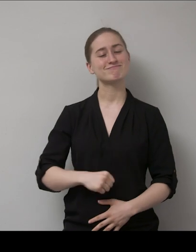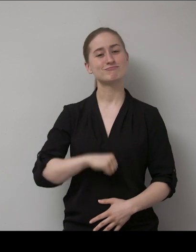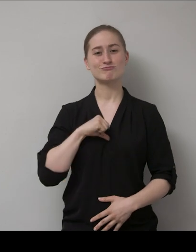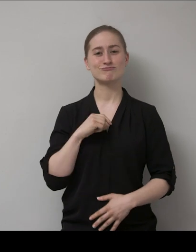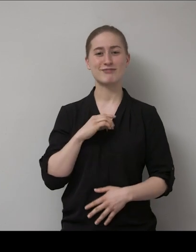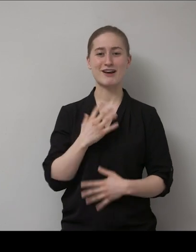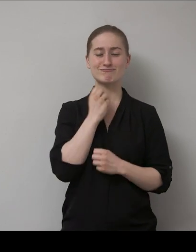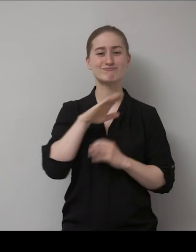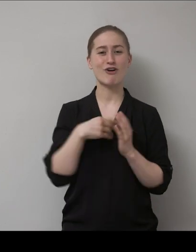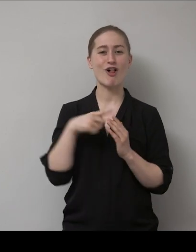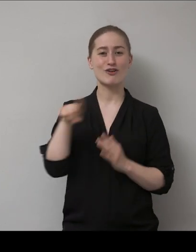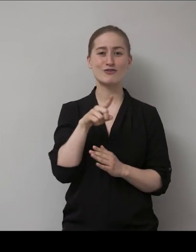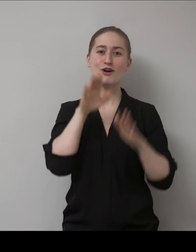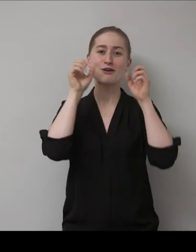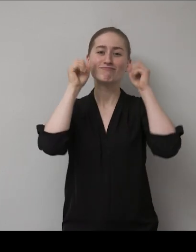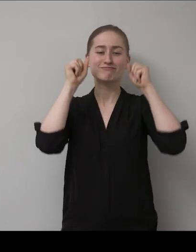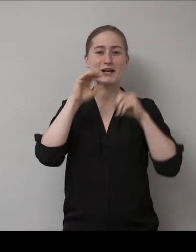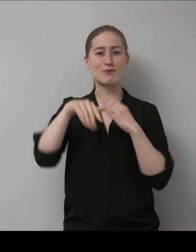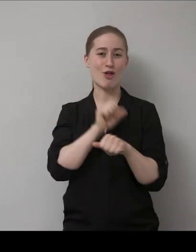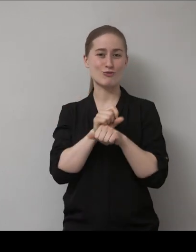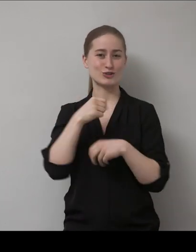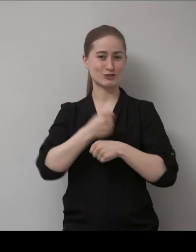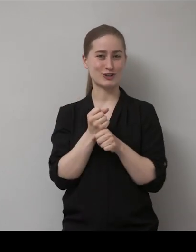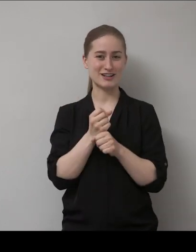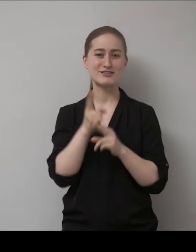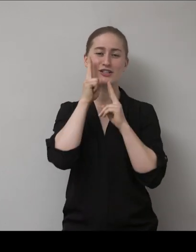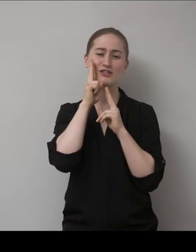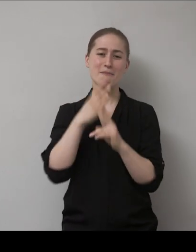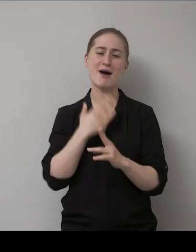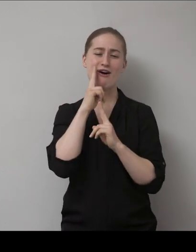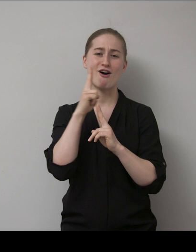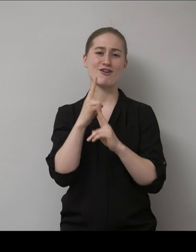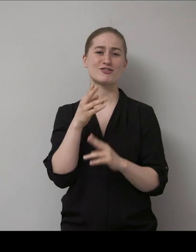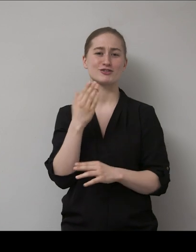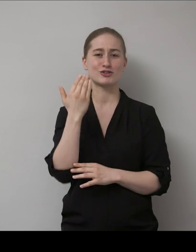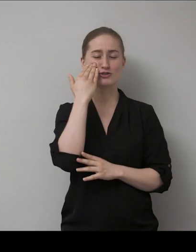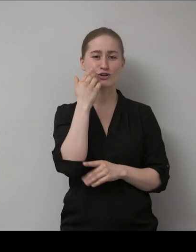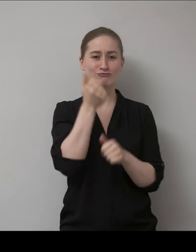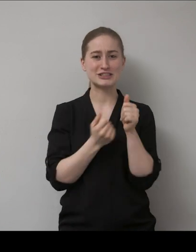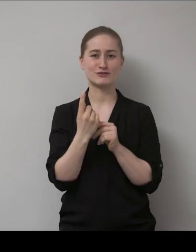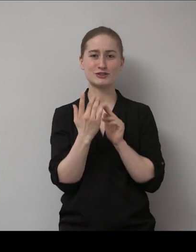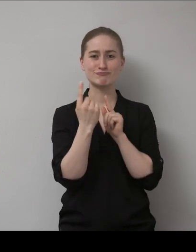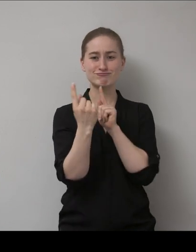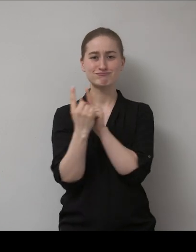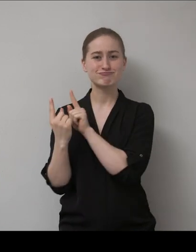and I'm amazed by the work you've created, and it's been an honor to get to know each of you. Thank you all for being such a dynamic part